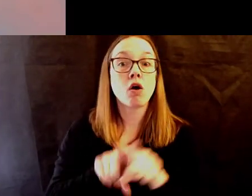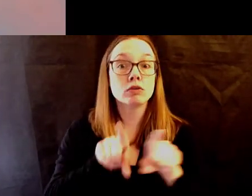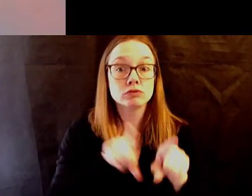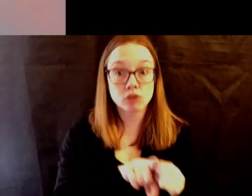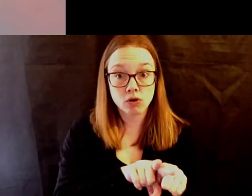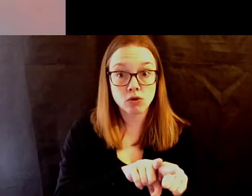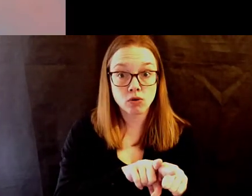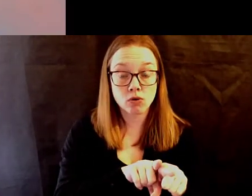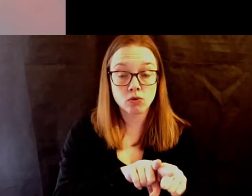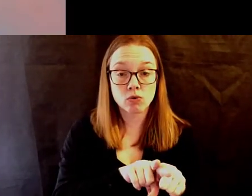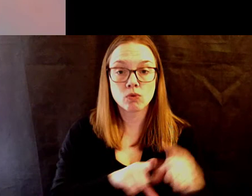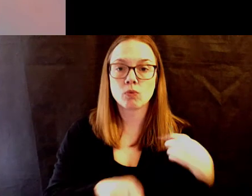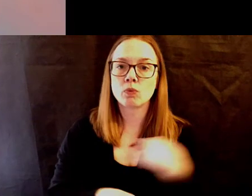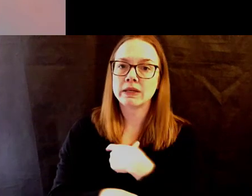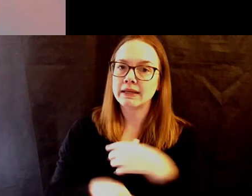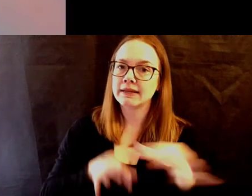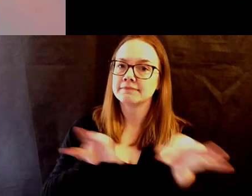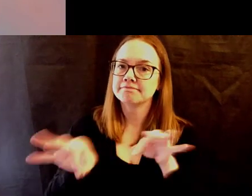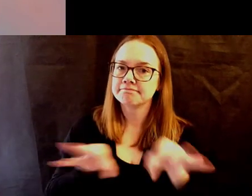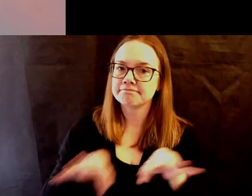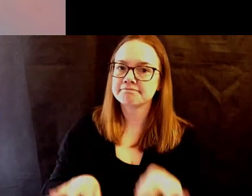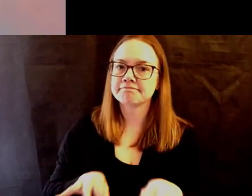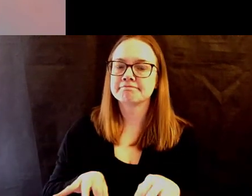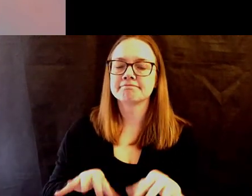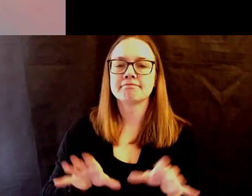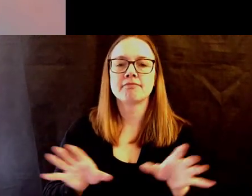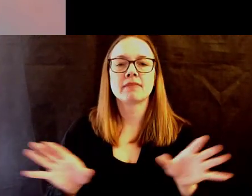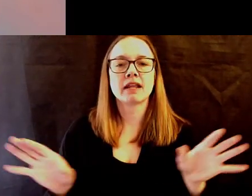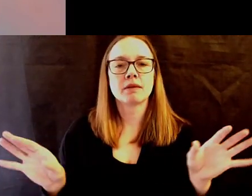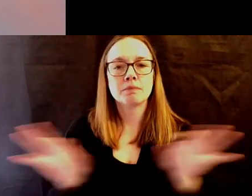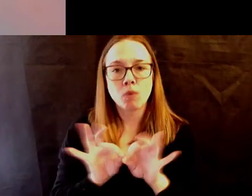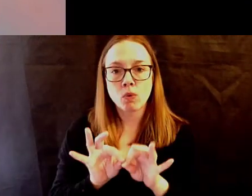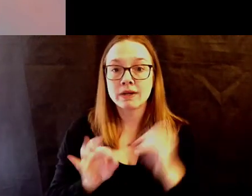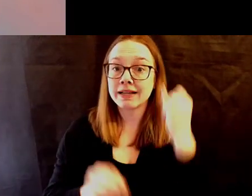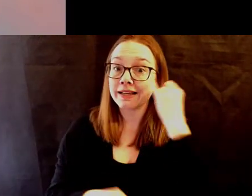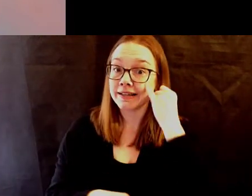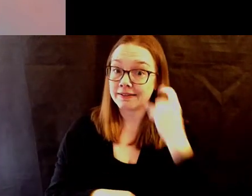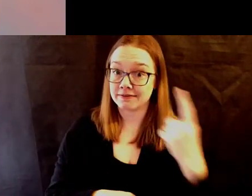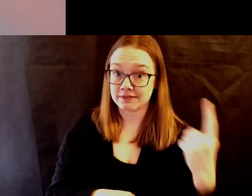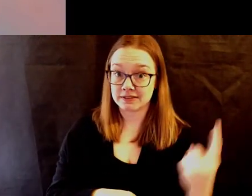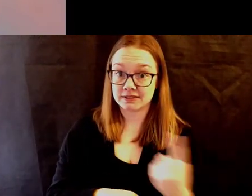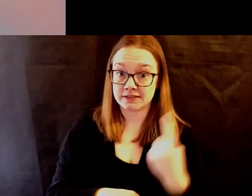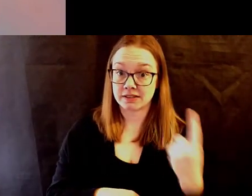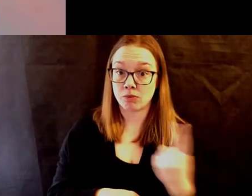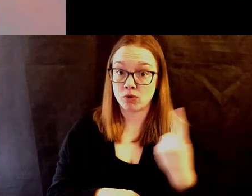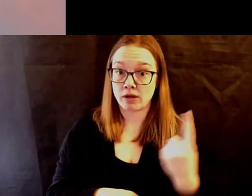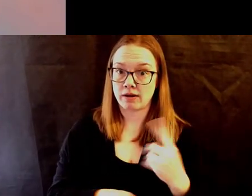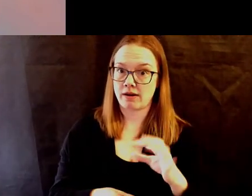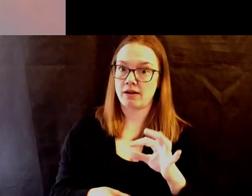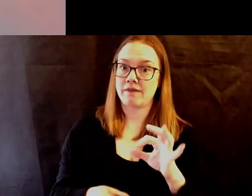was that if someone was a constituent of a legislator